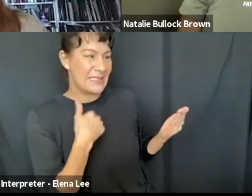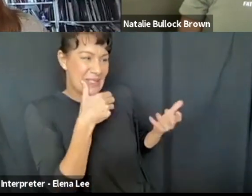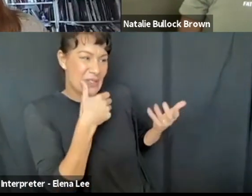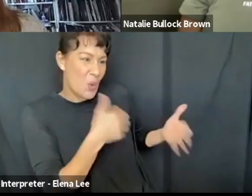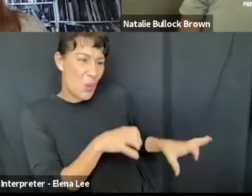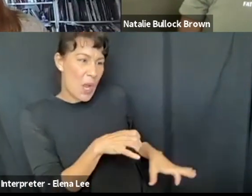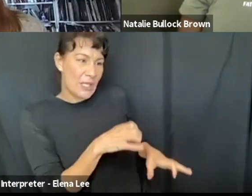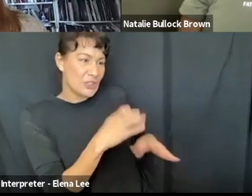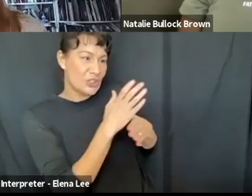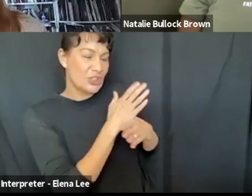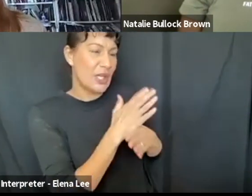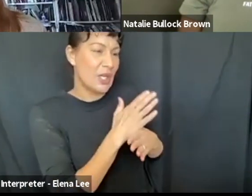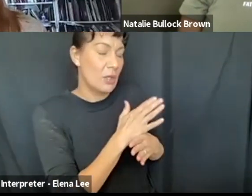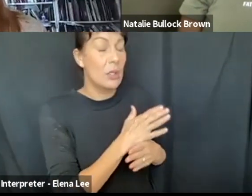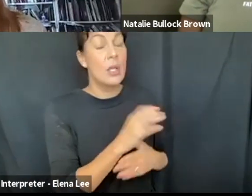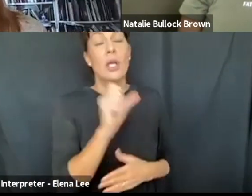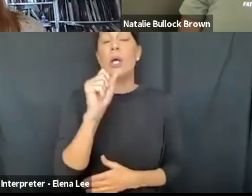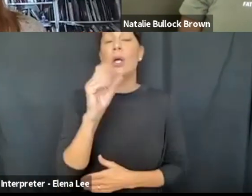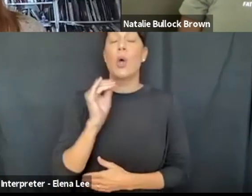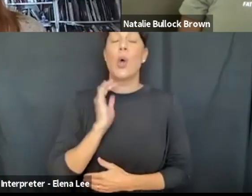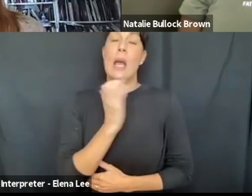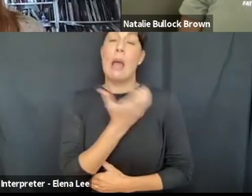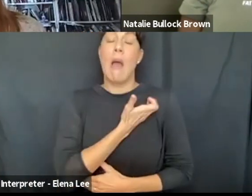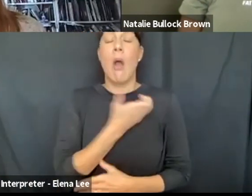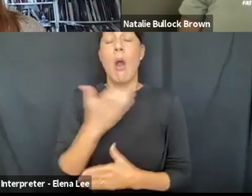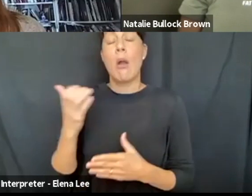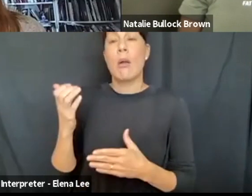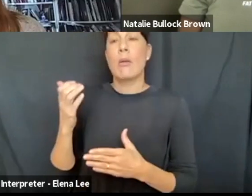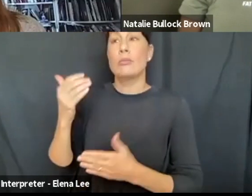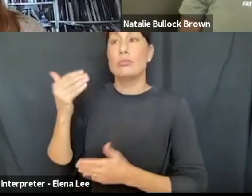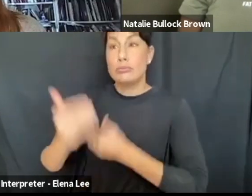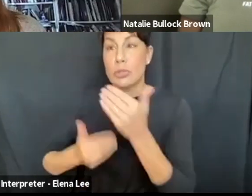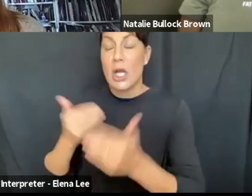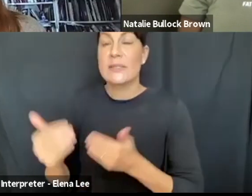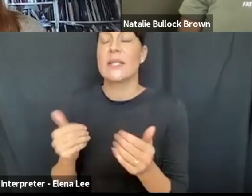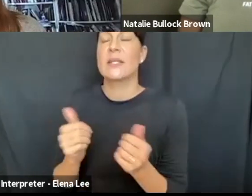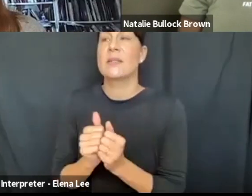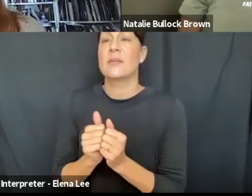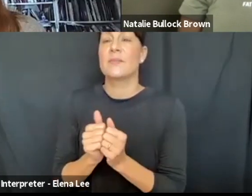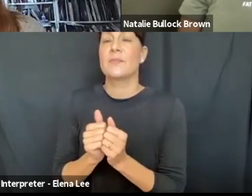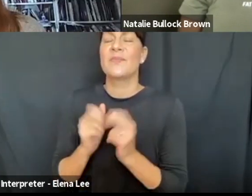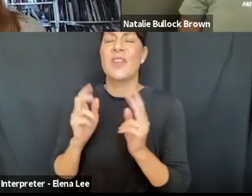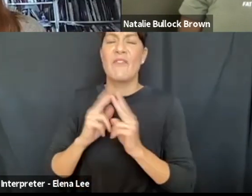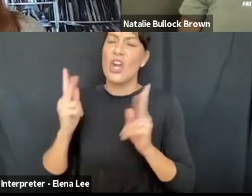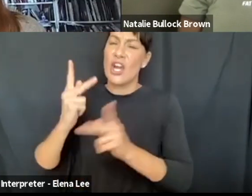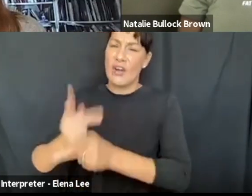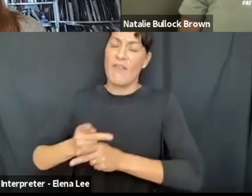So, our process together with Andrés is a very careful process.